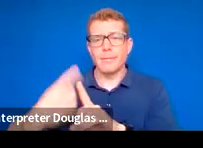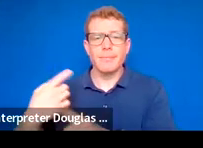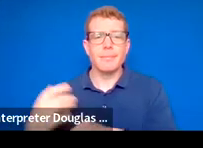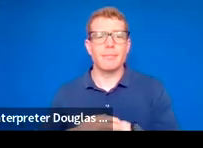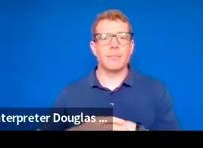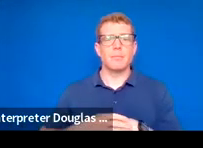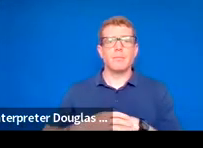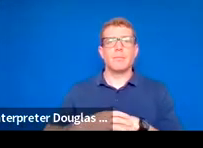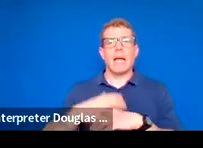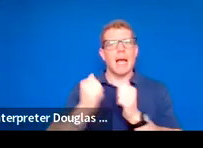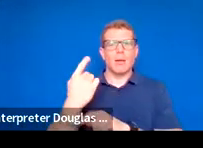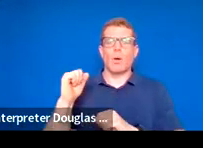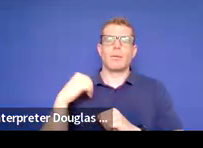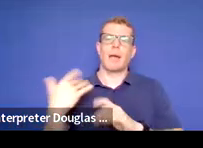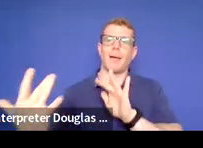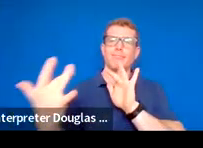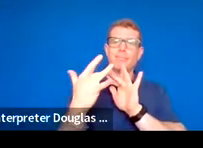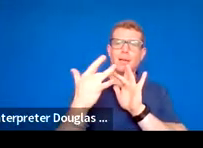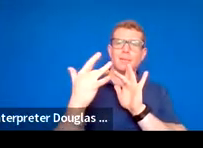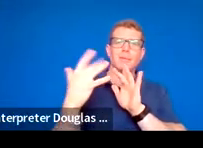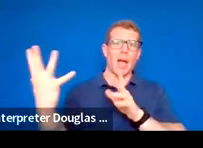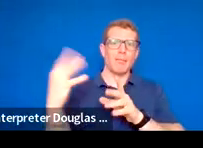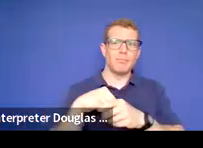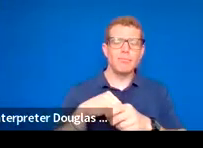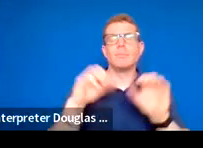We have 3 online caregiver support groups that they can participate in.